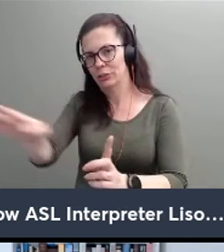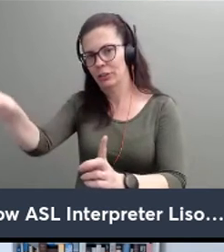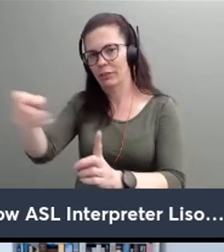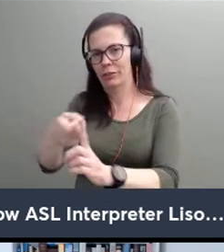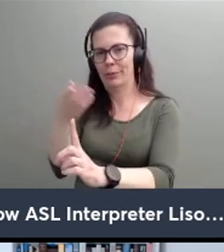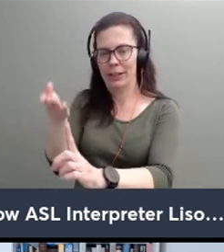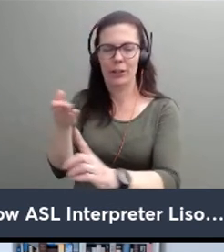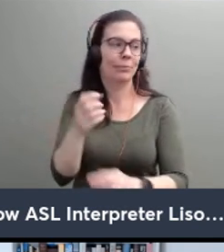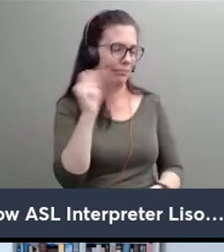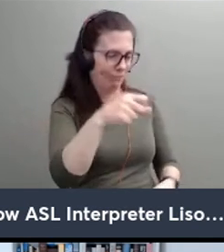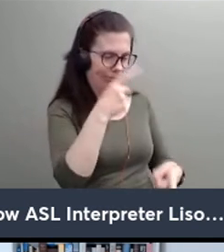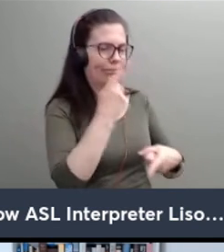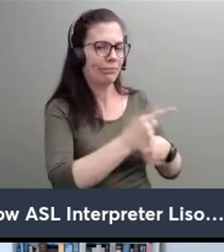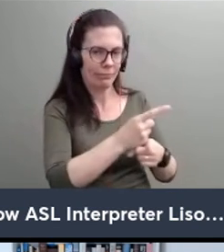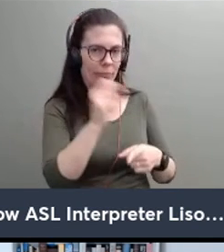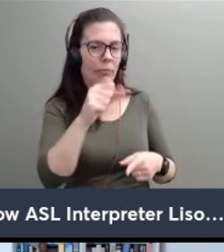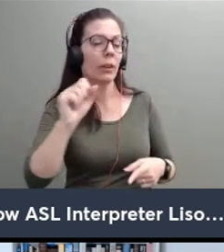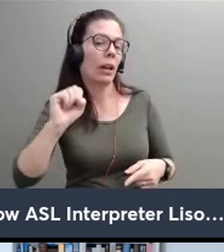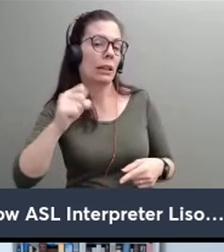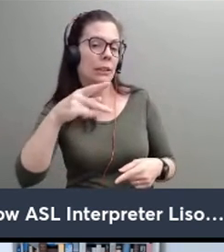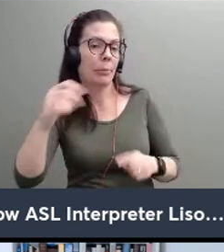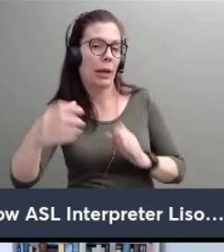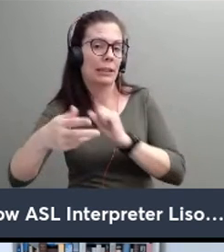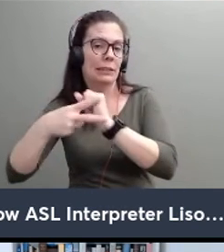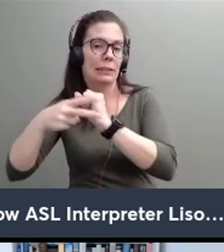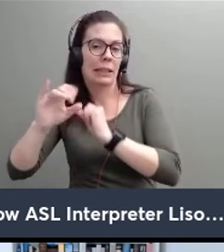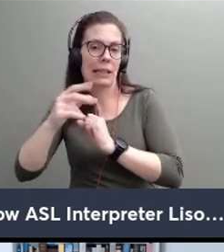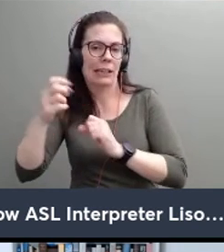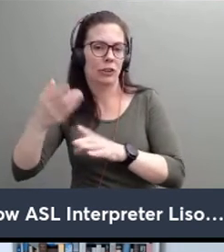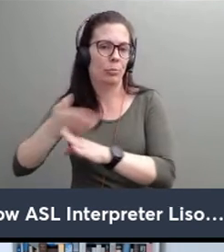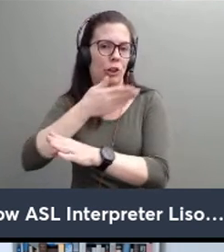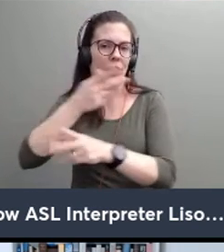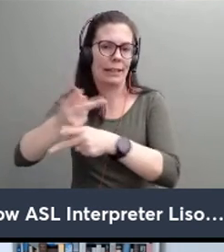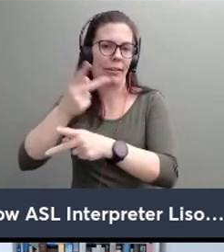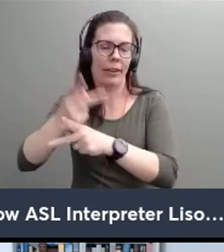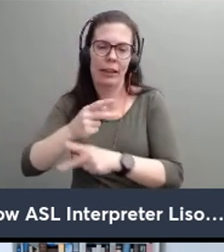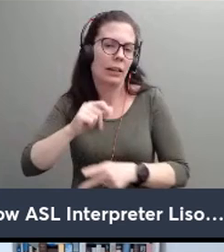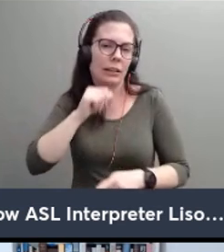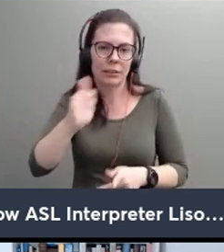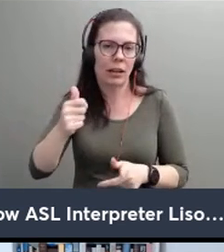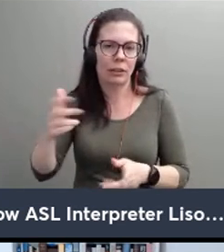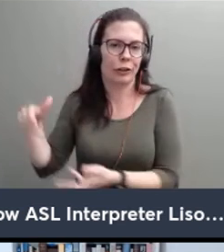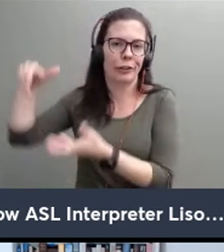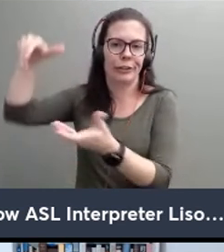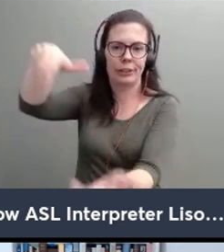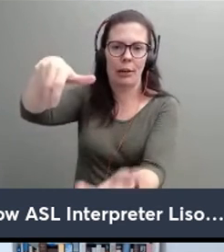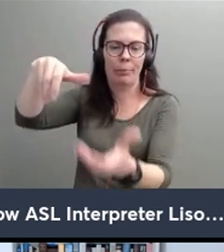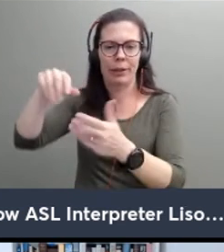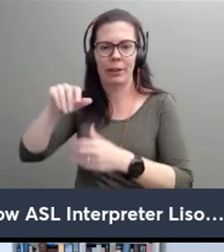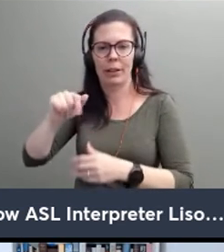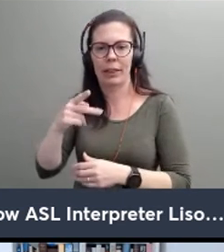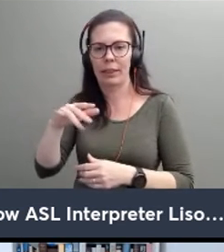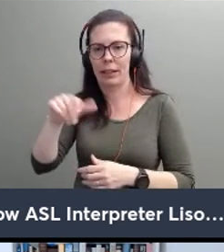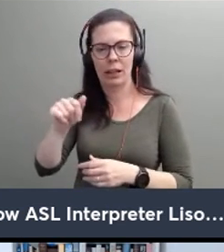Exactly, and the SPICE cache is pre-calculated. It's not just like a dump of your Athena data into this. It's actually pre-calculated